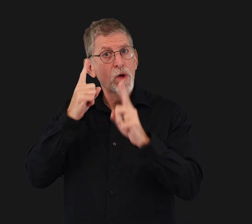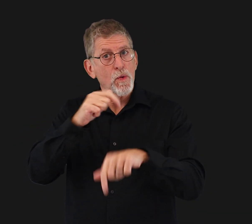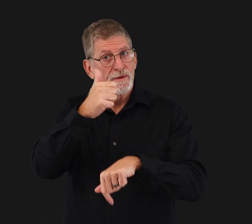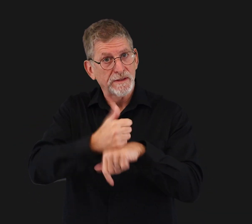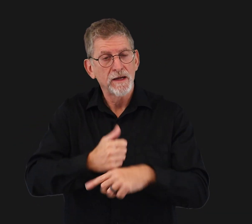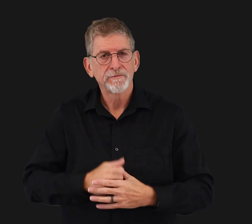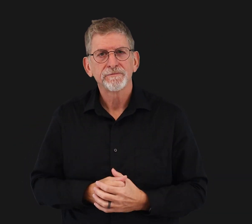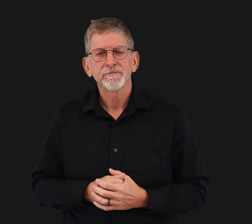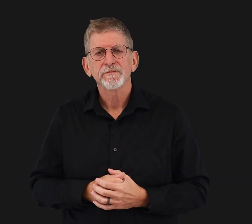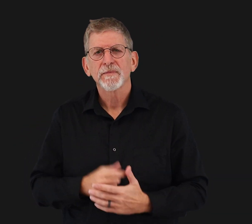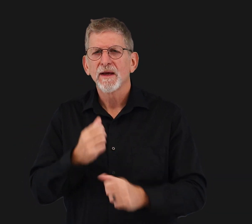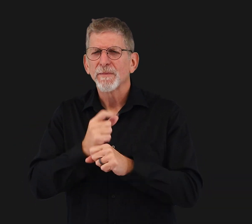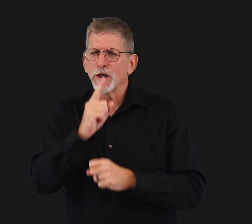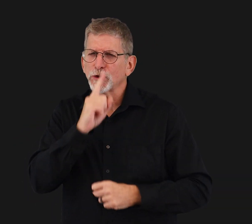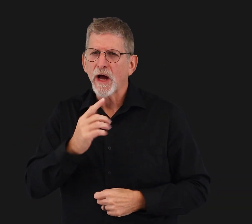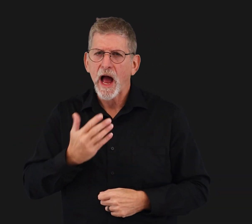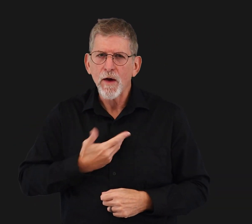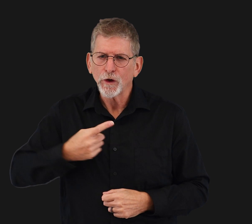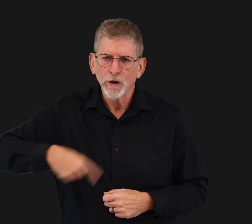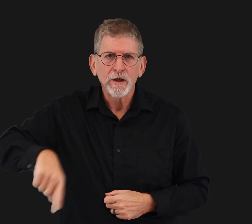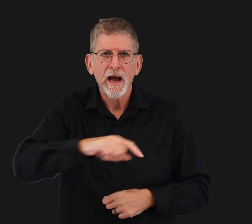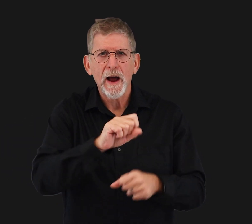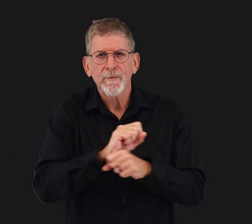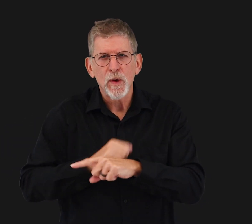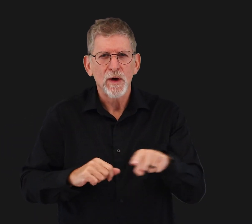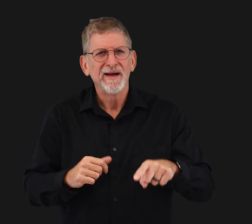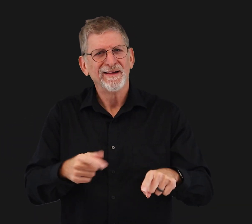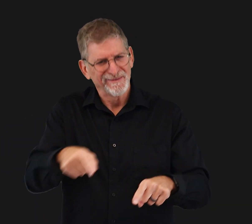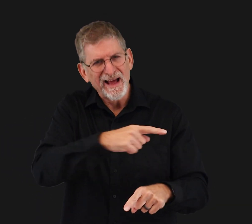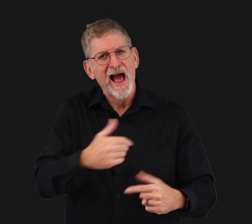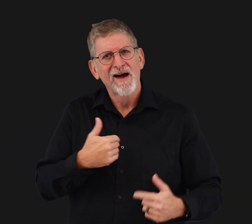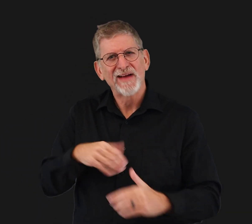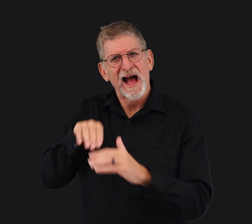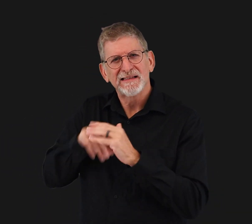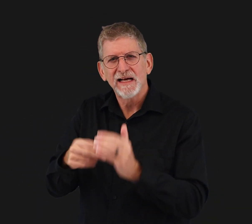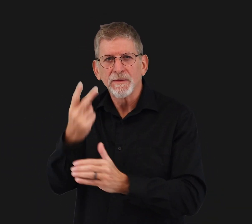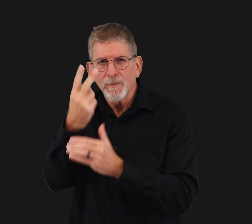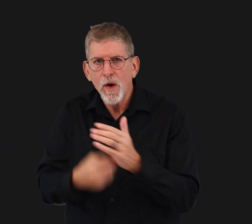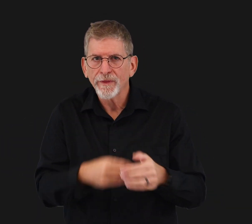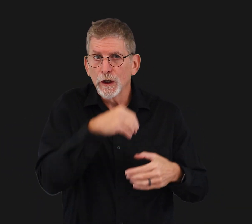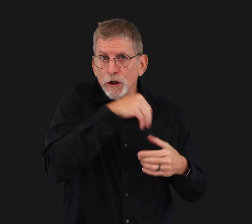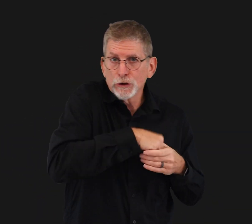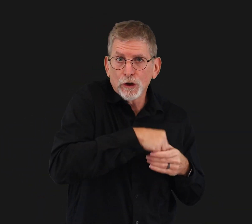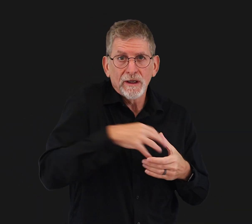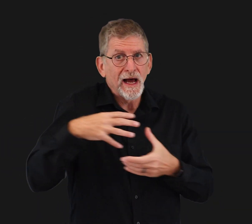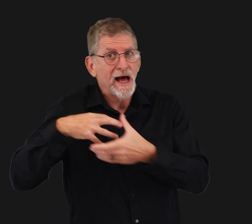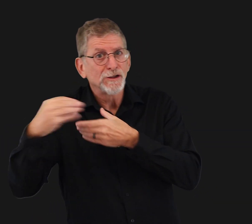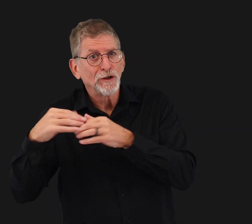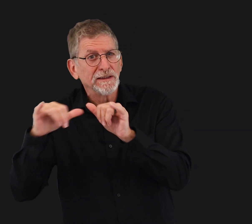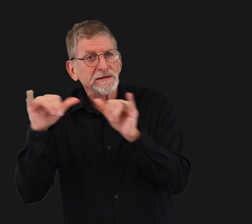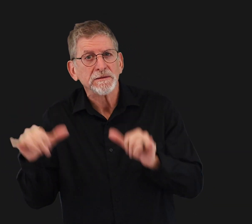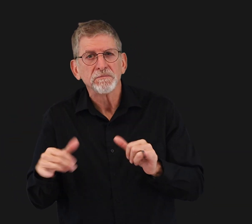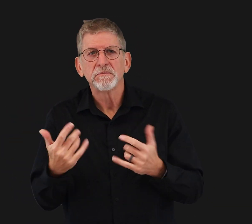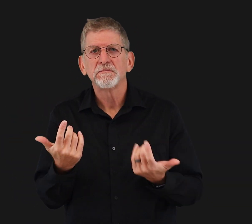Goal we set: Ensuring our employees have access to internal and external systems